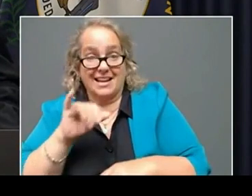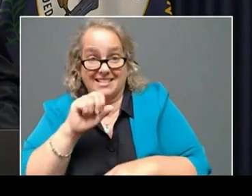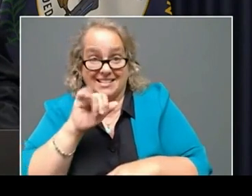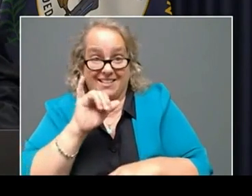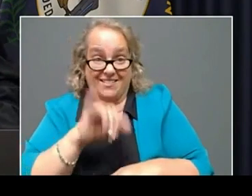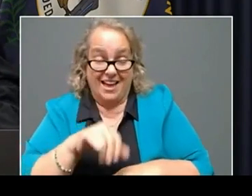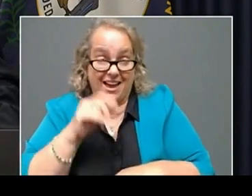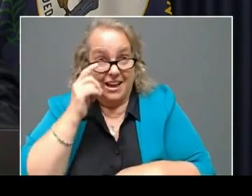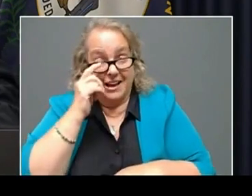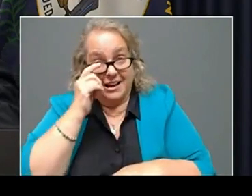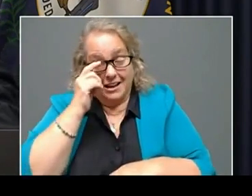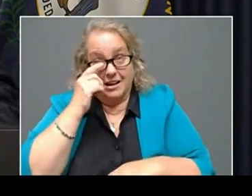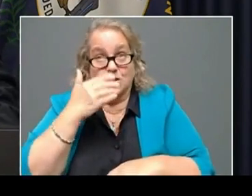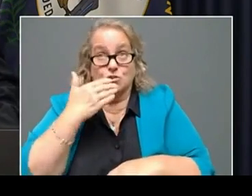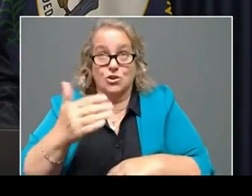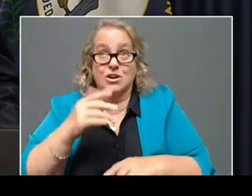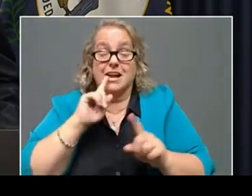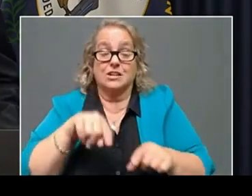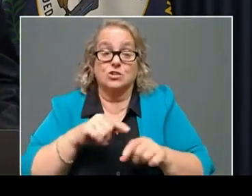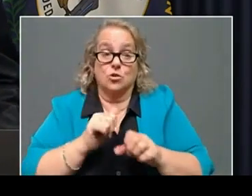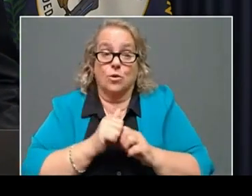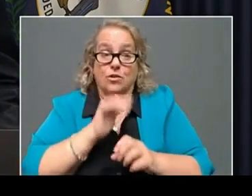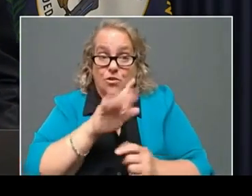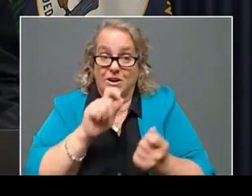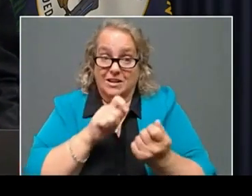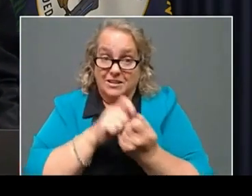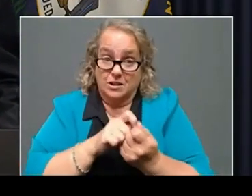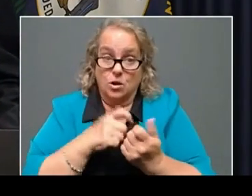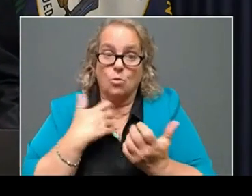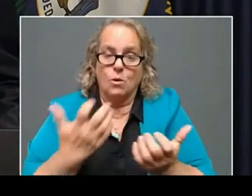certainty to your question, we'd like more people to get tested. A couple of